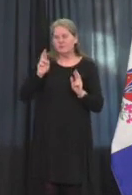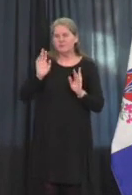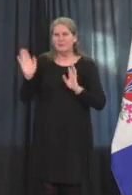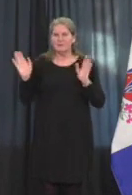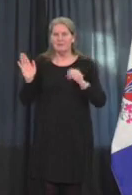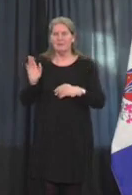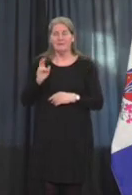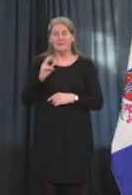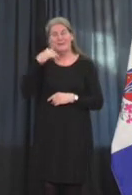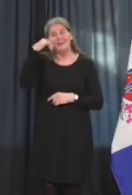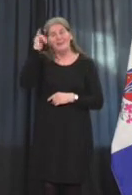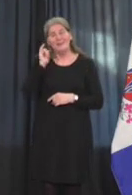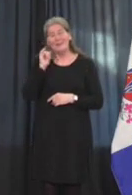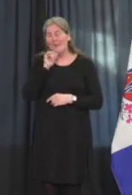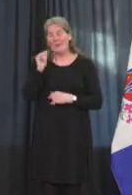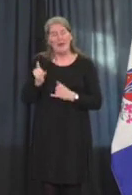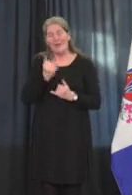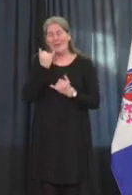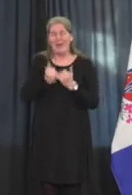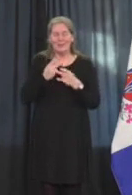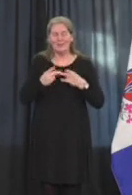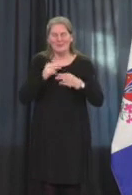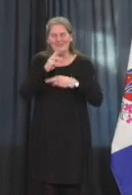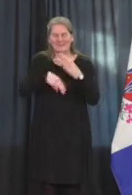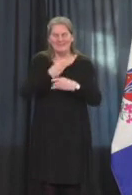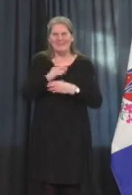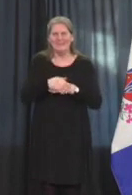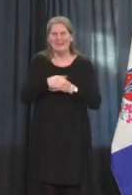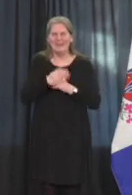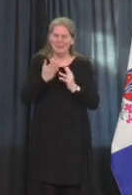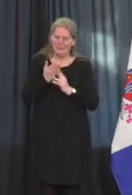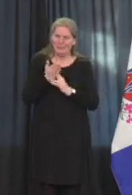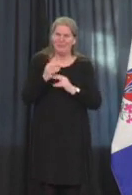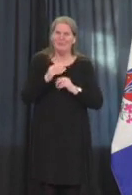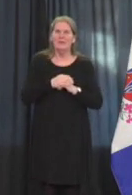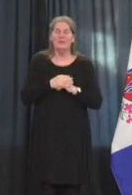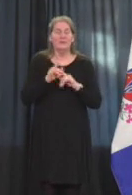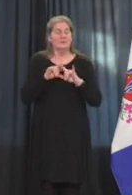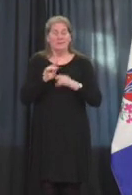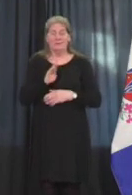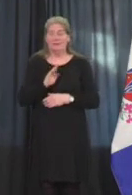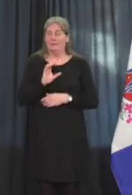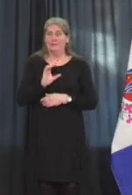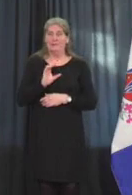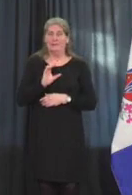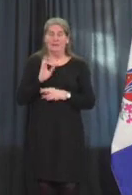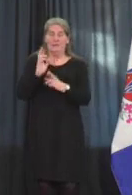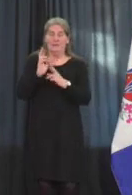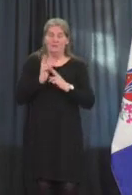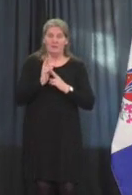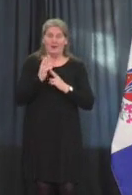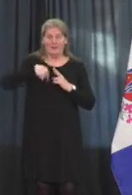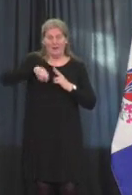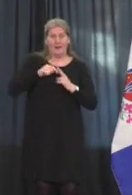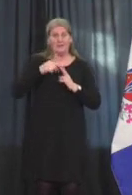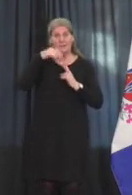IS NOT THE END OF THE ROAD. SO WE JUST LIKE WE HOPE THAT BC WILL BE RESPECTFUL FOR YUKONERS TRAVELLING HOME THROUGH BRITISH